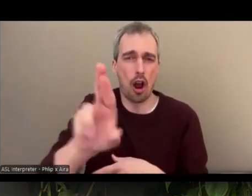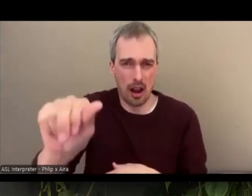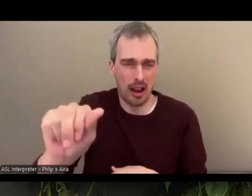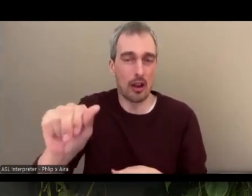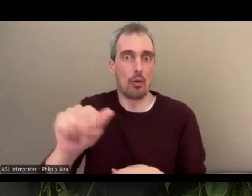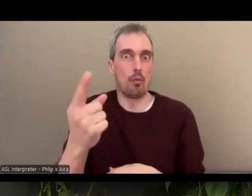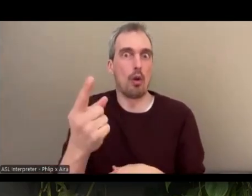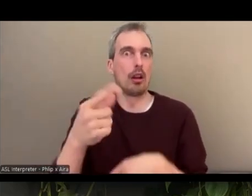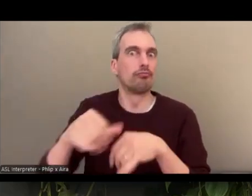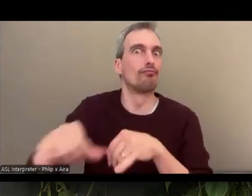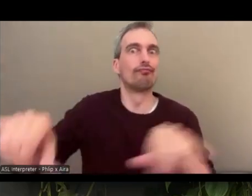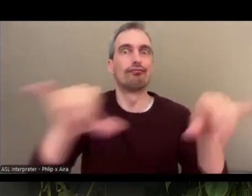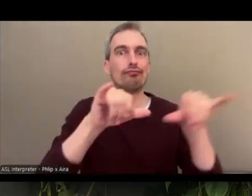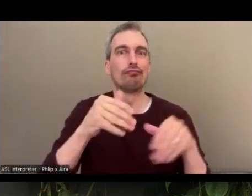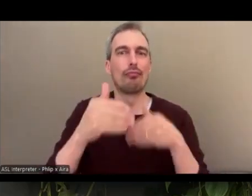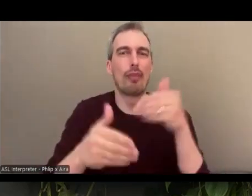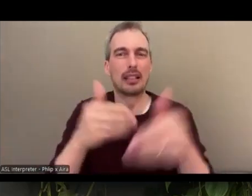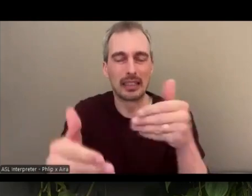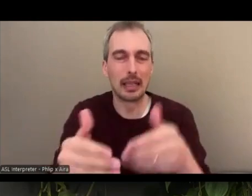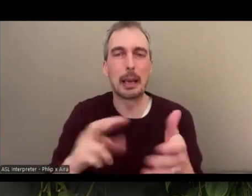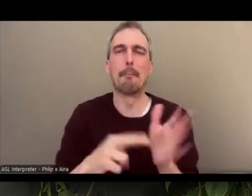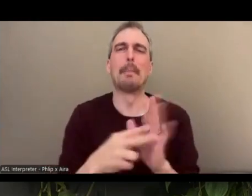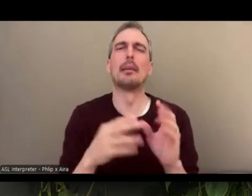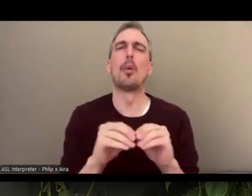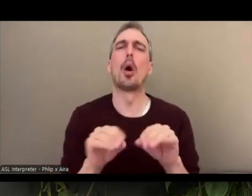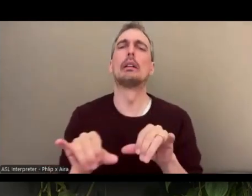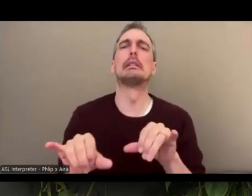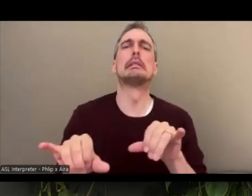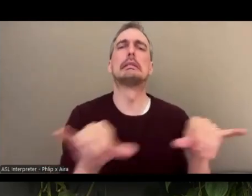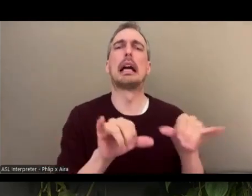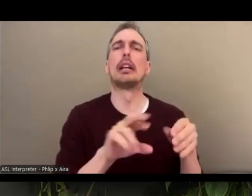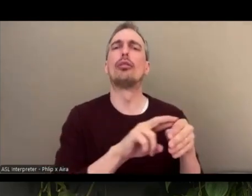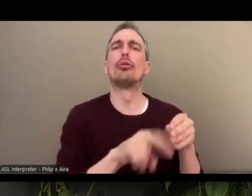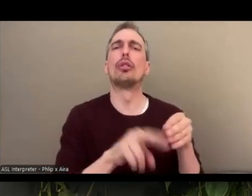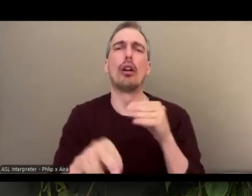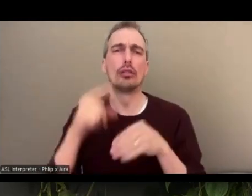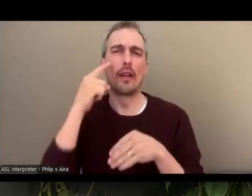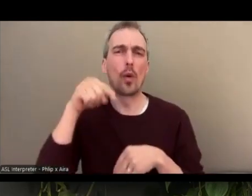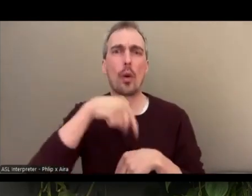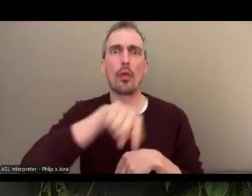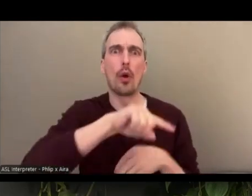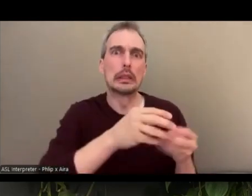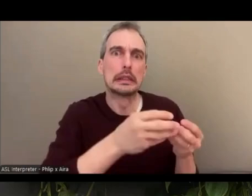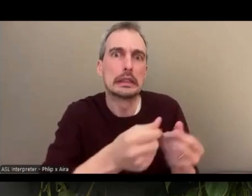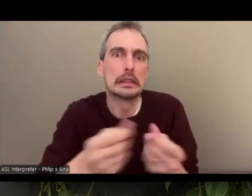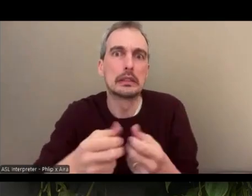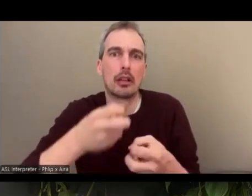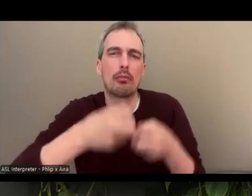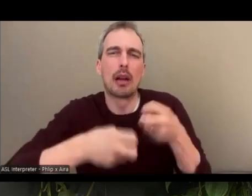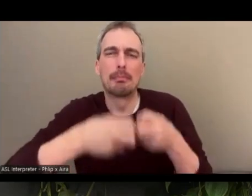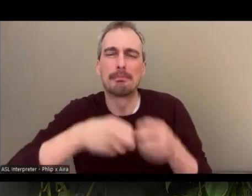Which would be just a little too unpredictable. So I'm not super rigid about it. But I think solid processes are a great starting point.